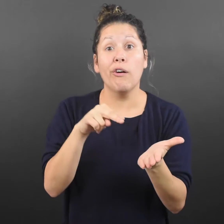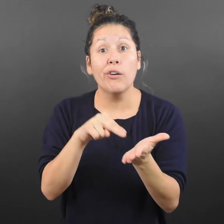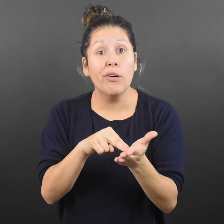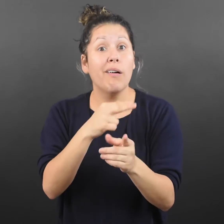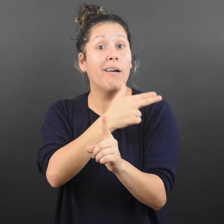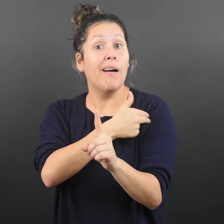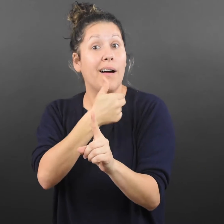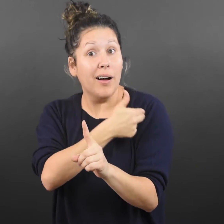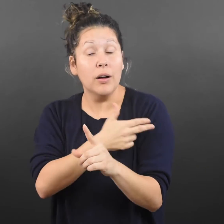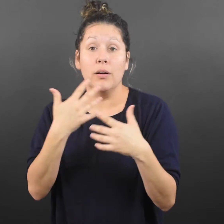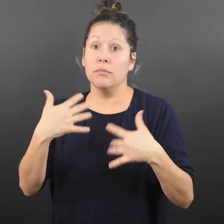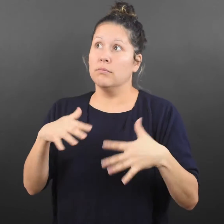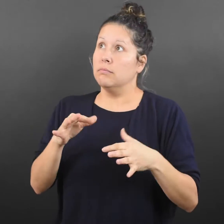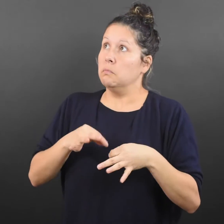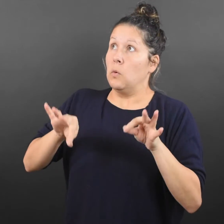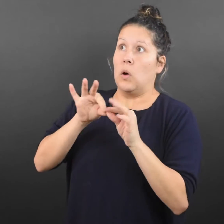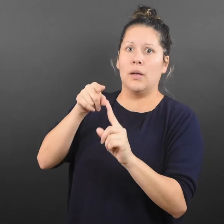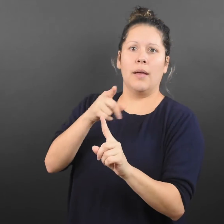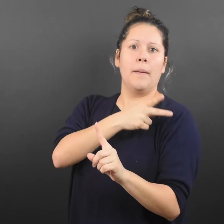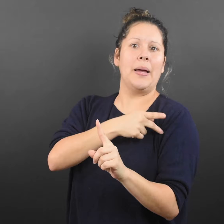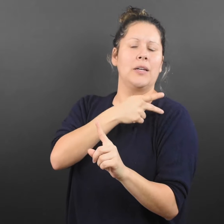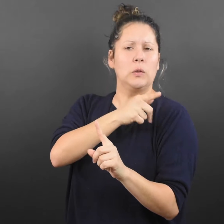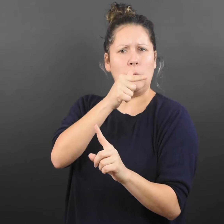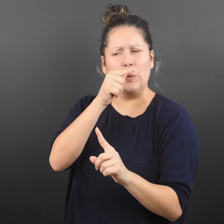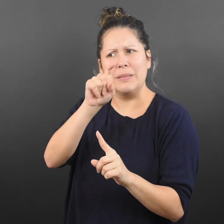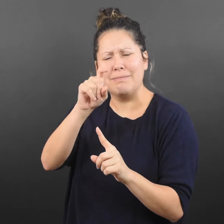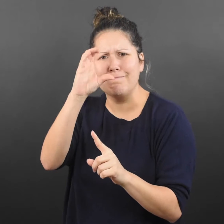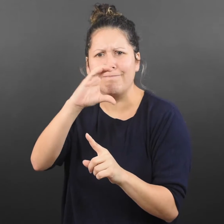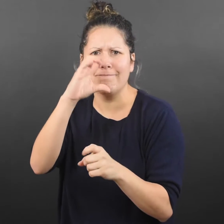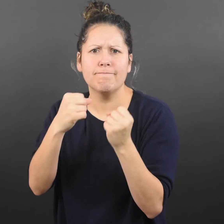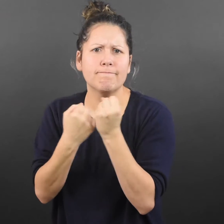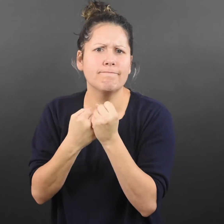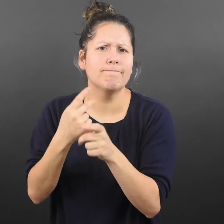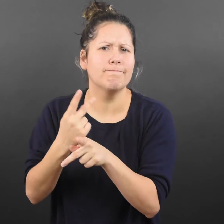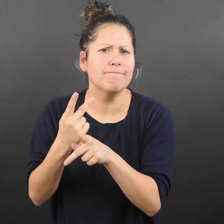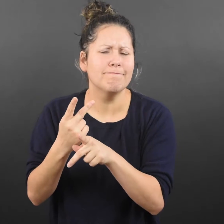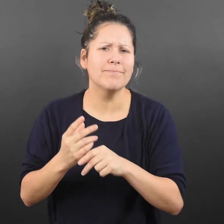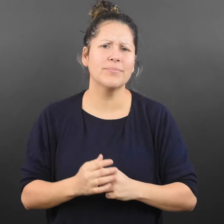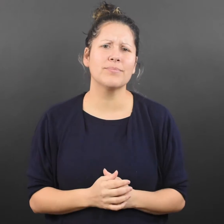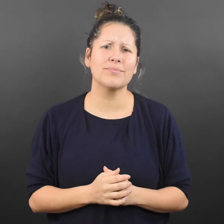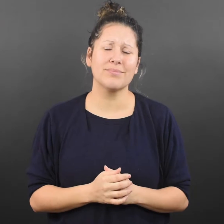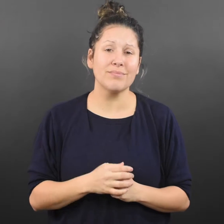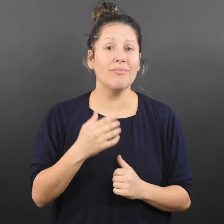Minnesota’s hospital personnel and these federal medical teams are on the front line of this